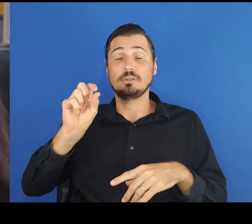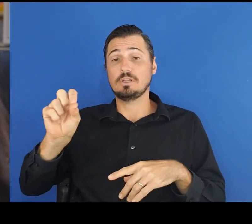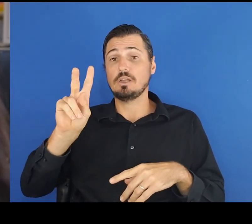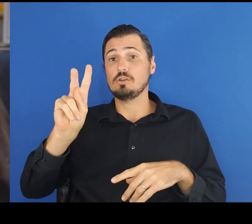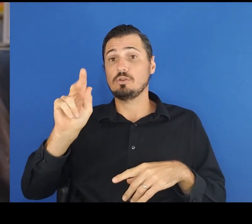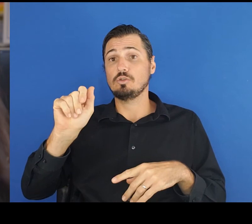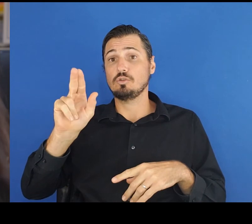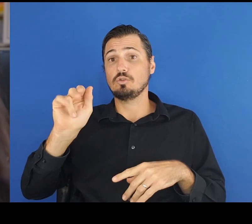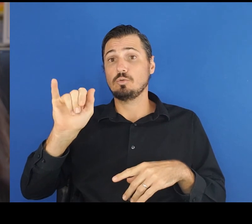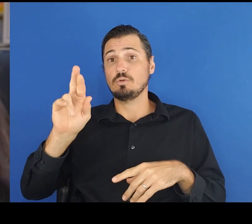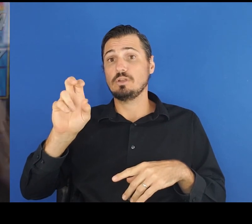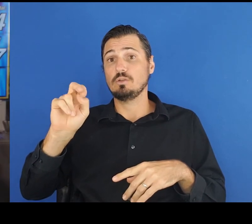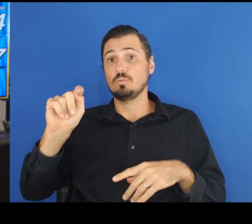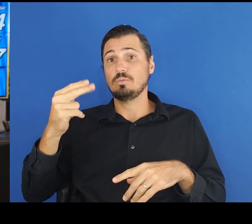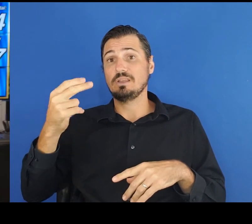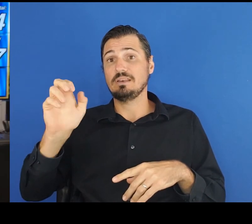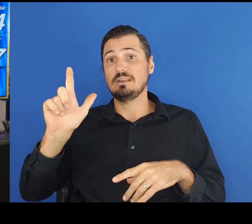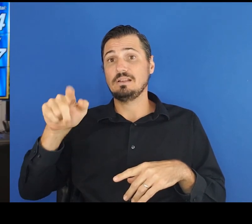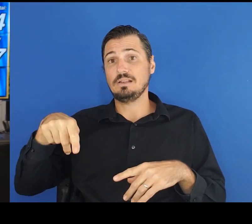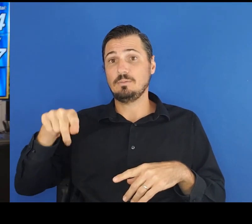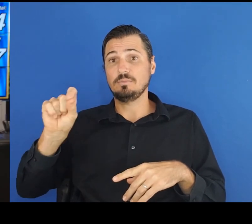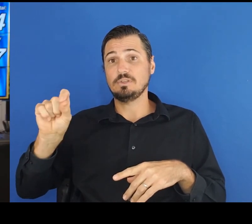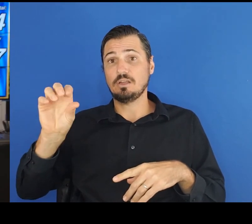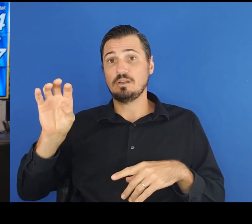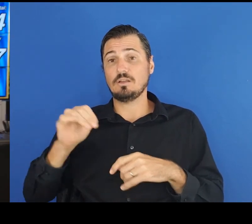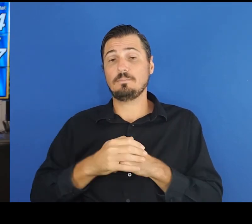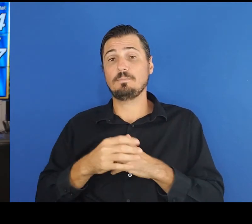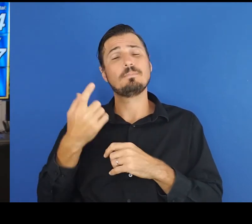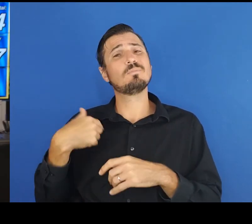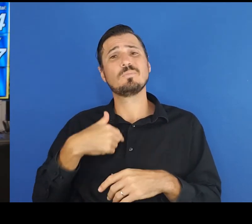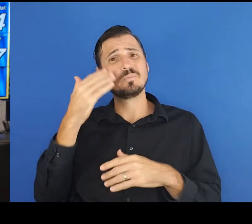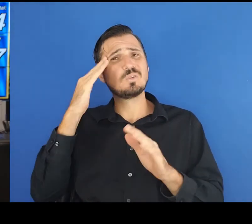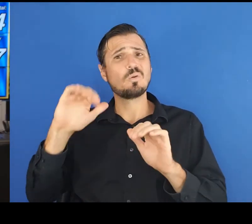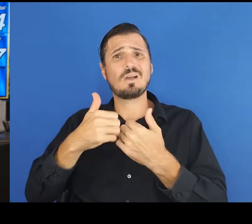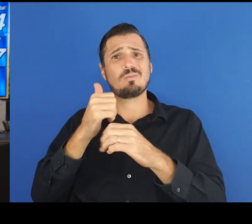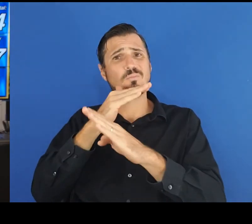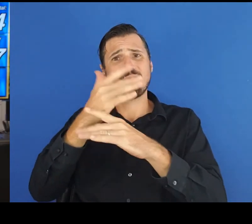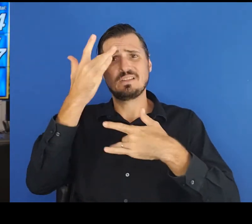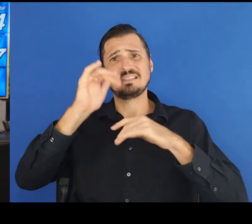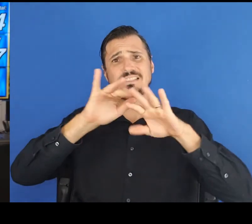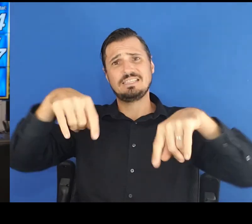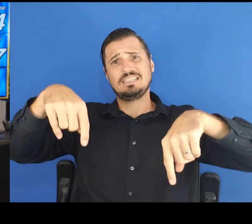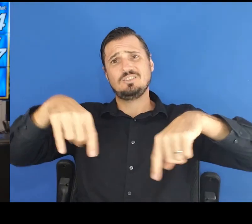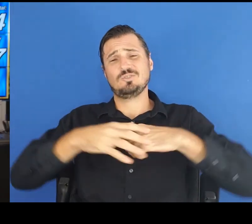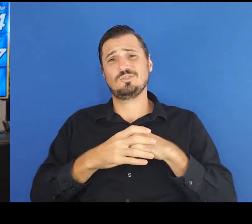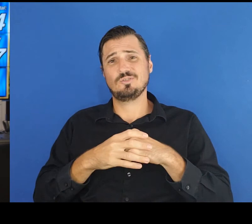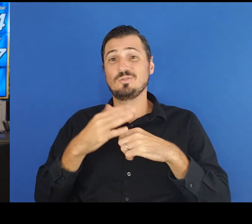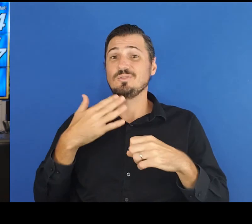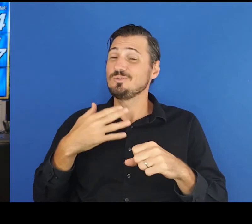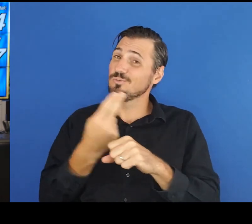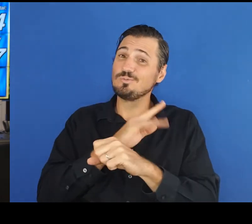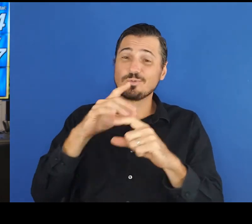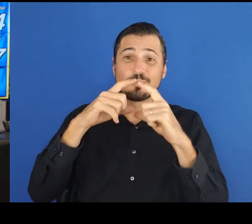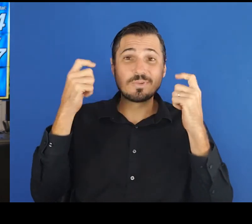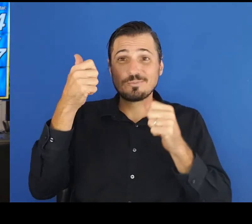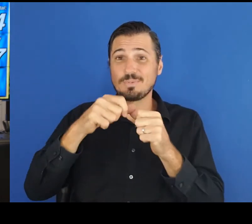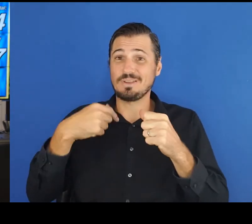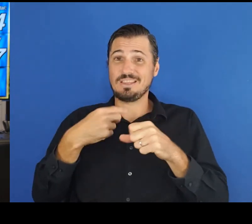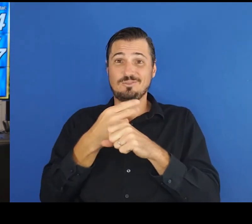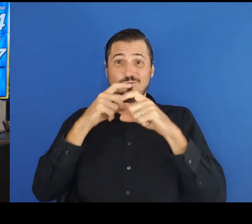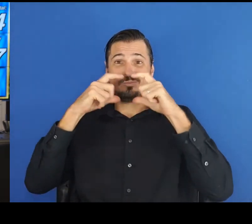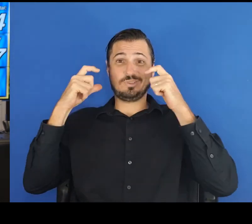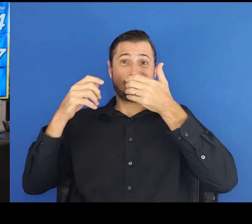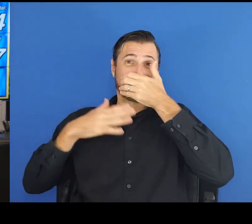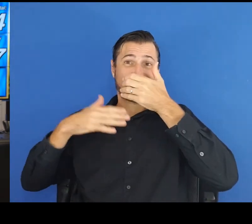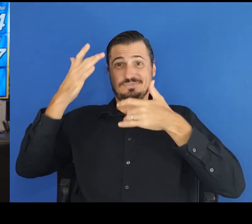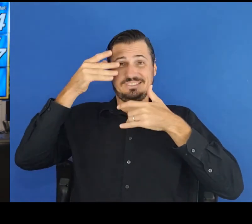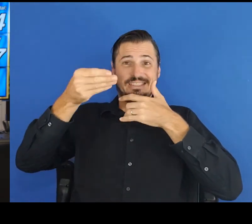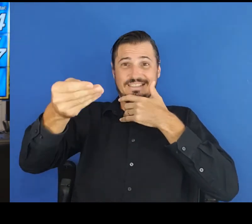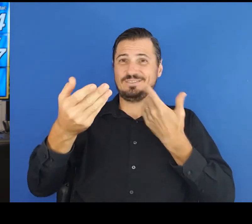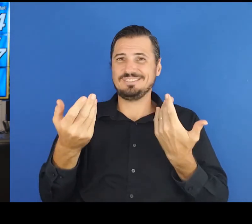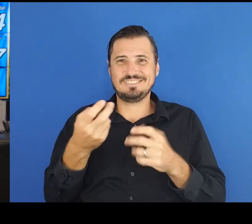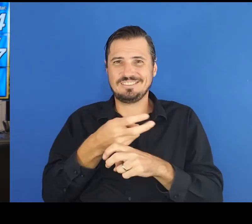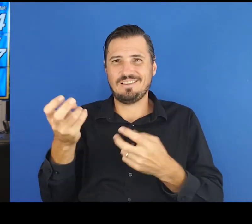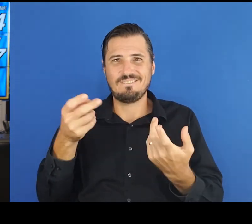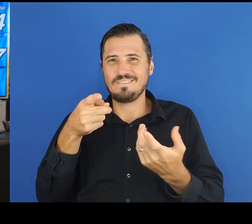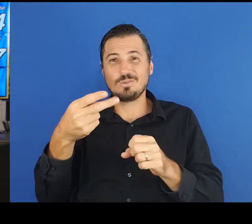We know what works to help prevent the spread of COVID-19 on our island. Please wear your masks. Remember, my mask protects you. Your mask protects me.